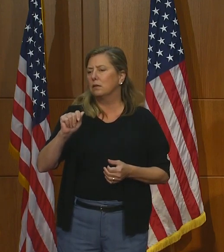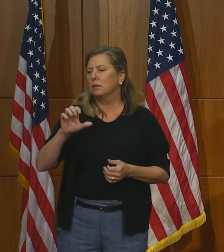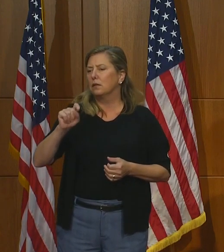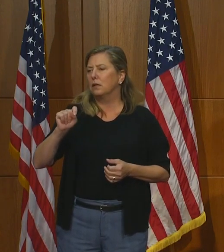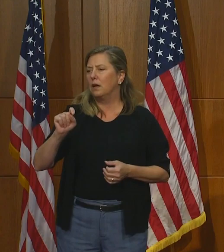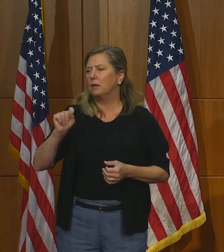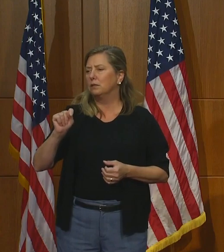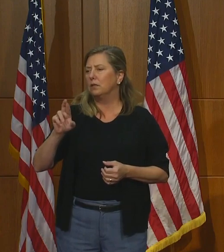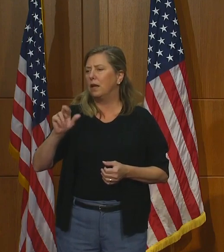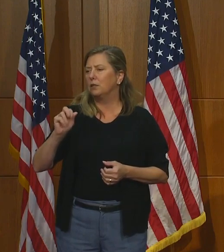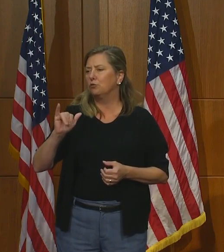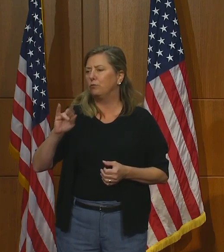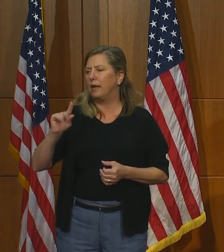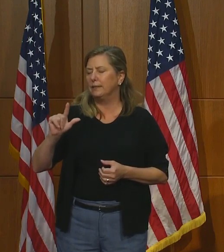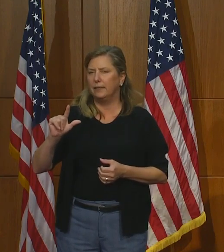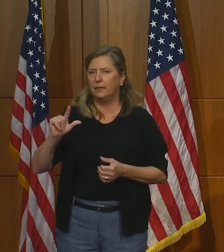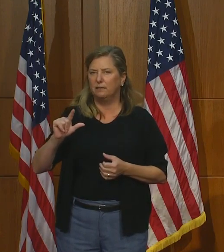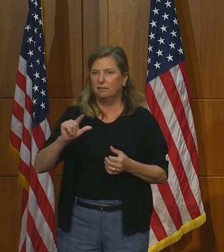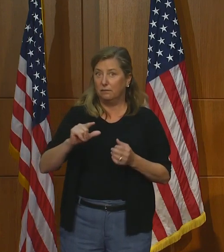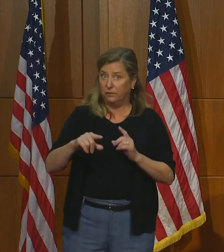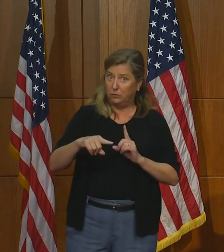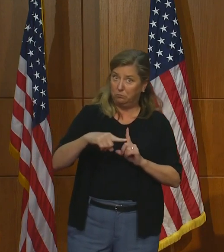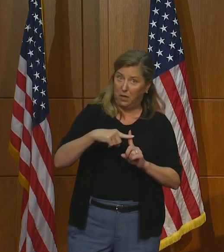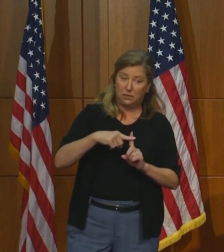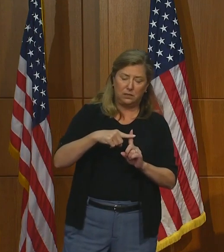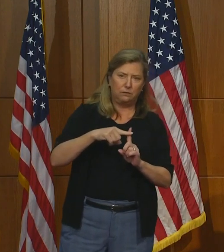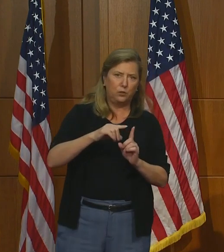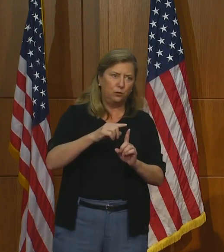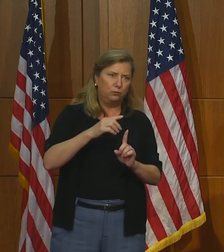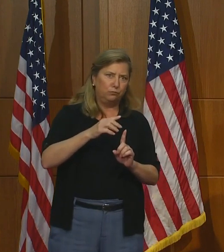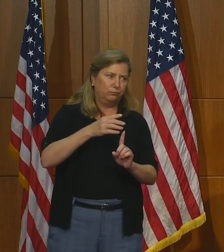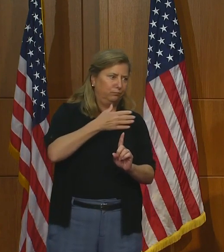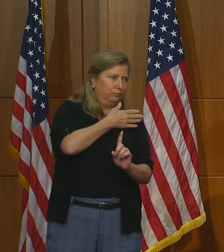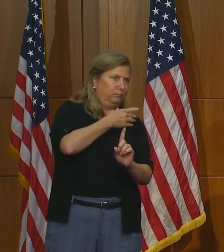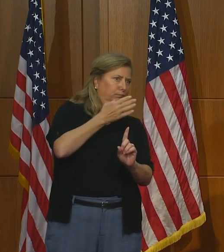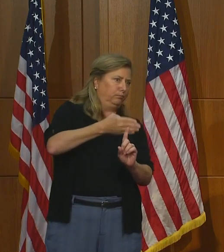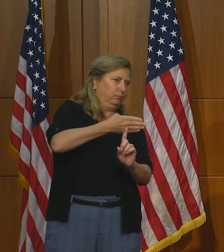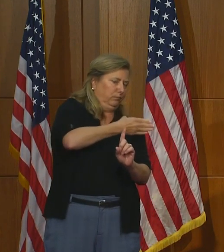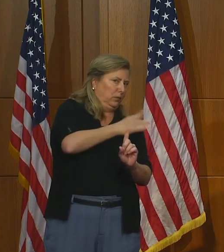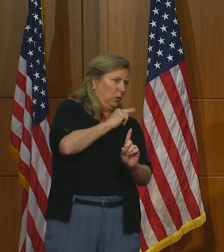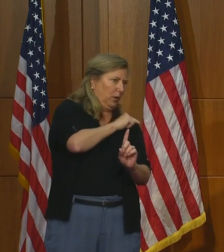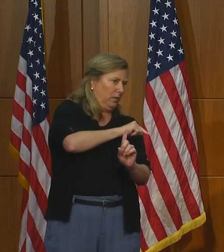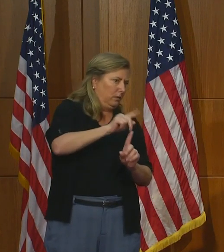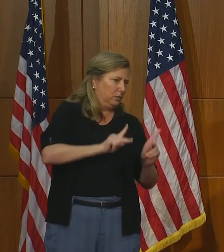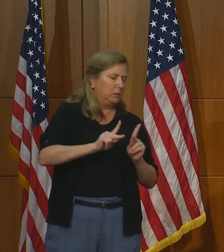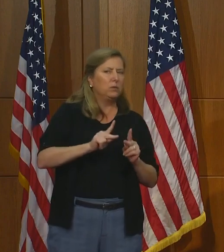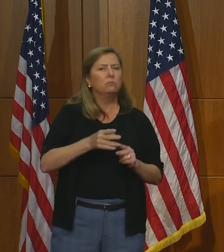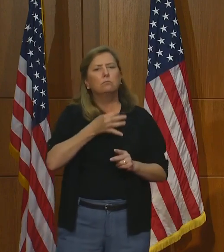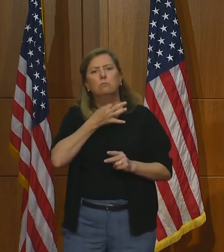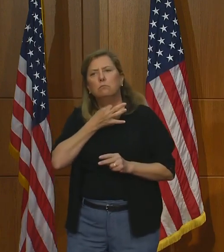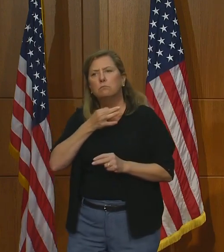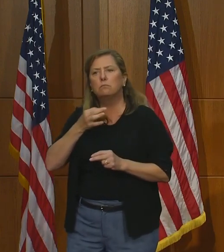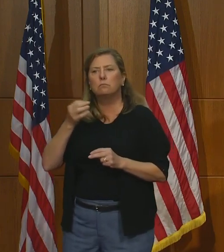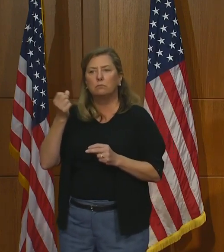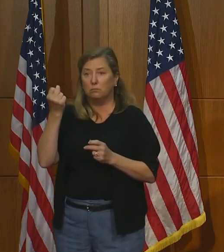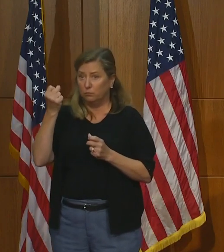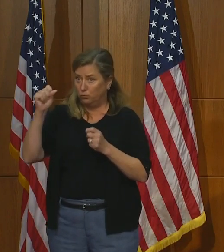QUESTION ABOUT CRIME SECRETARY ST I WAS JUST WONDERING IF- THE